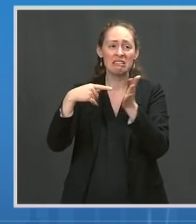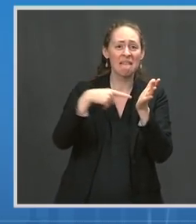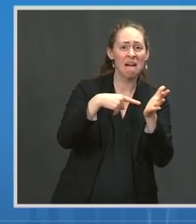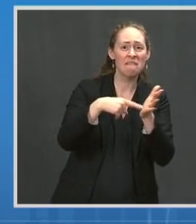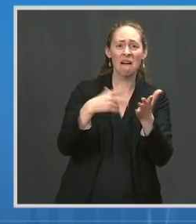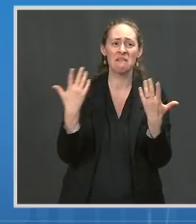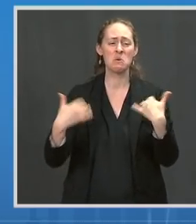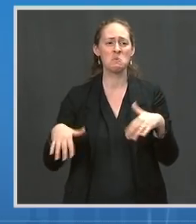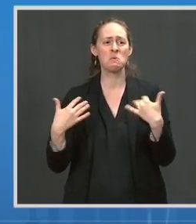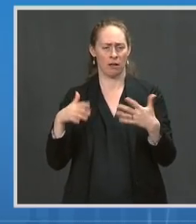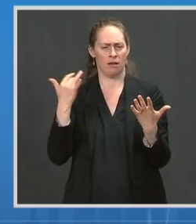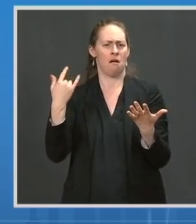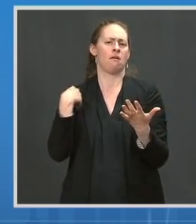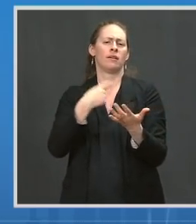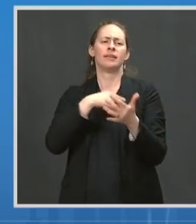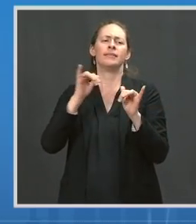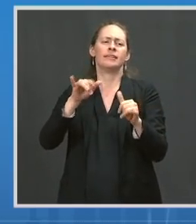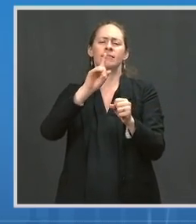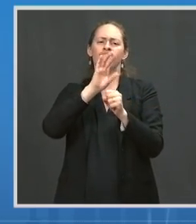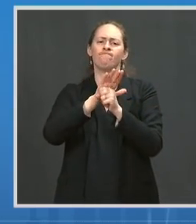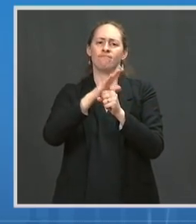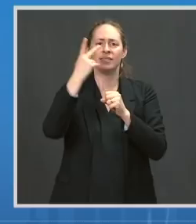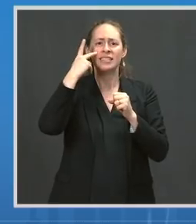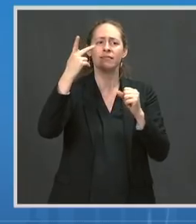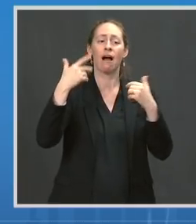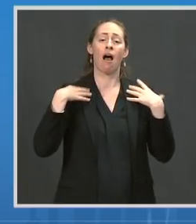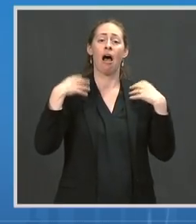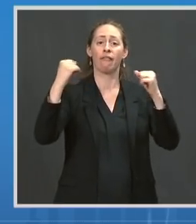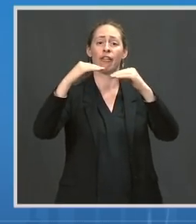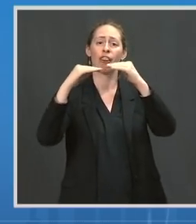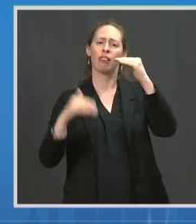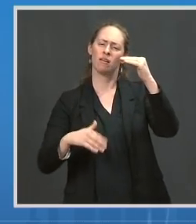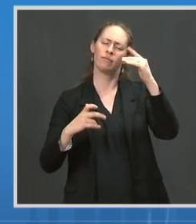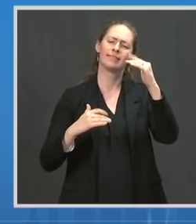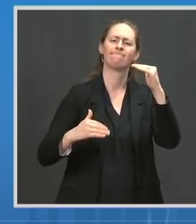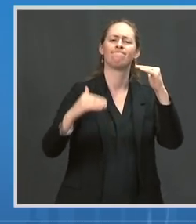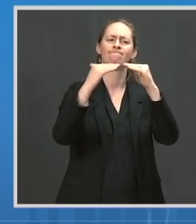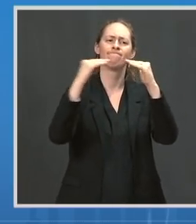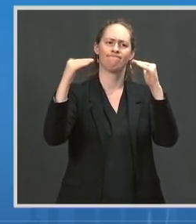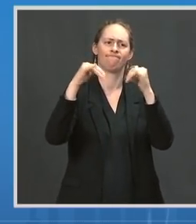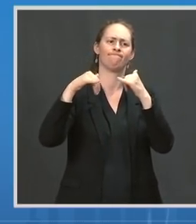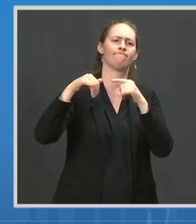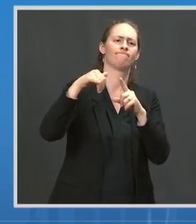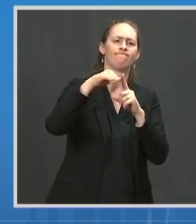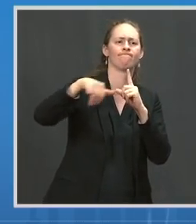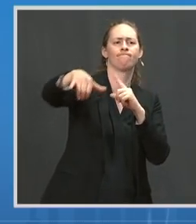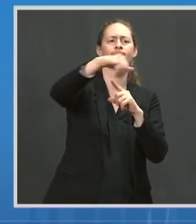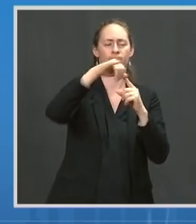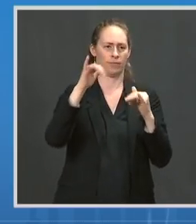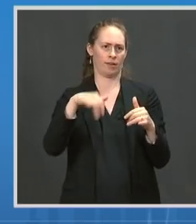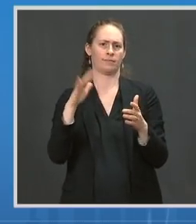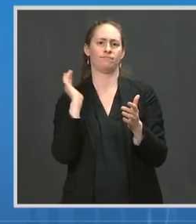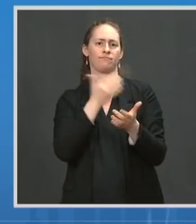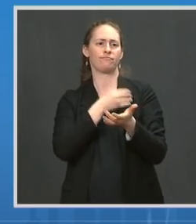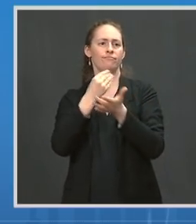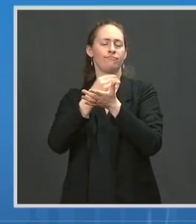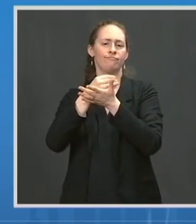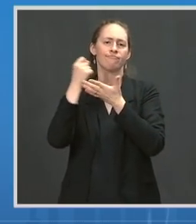and ensuring equity in our response to COVID-19. And today's funding announcement is part of a broader commitment to increase access to vaccines